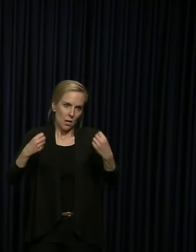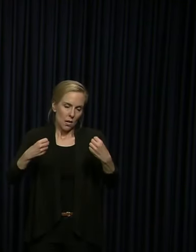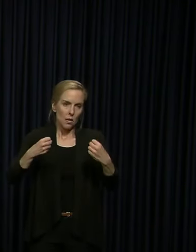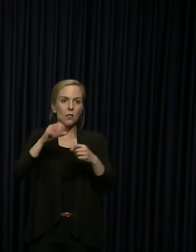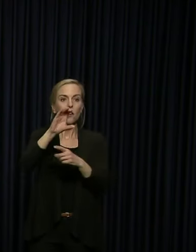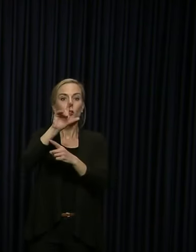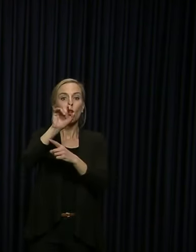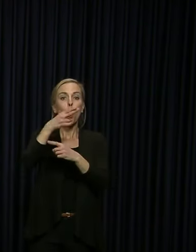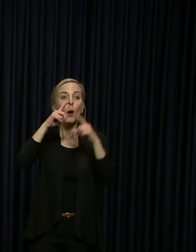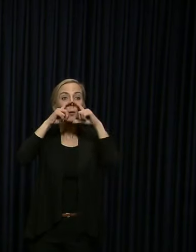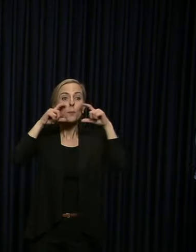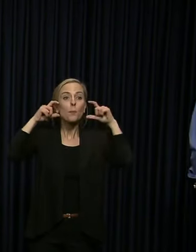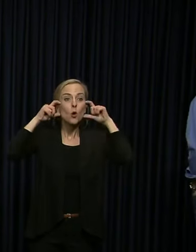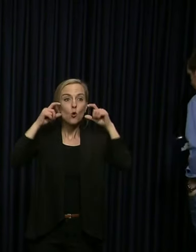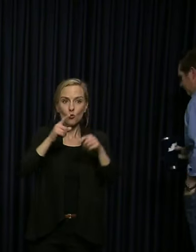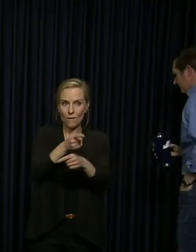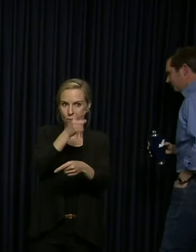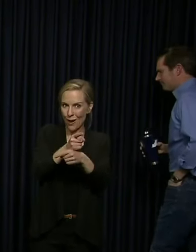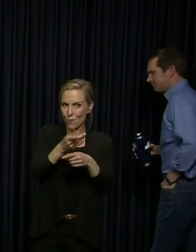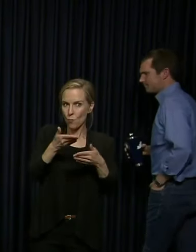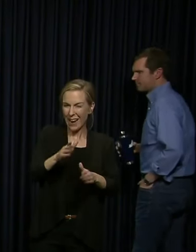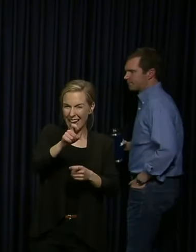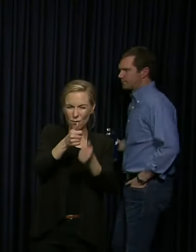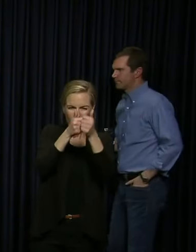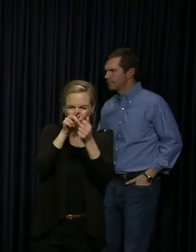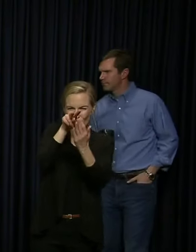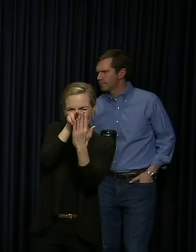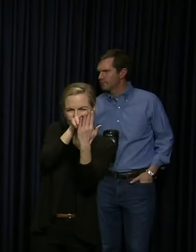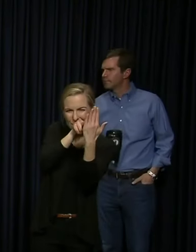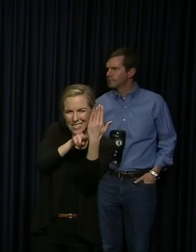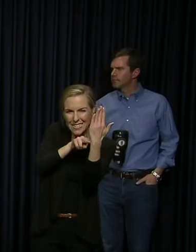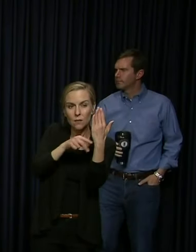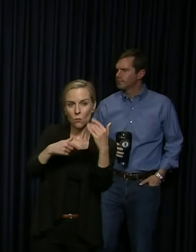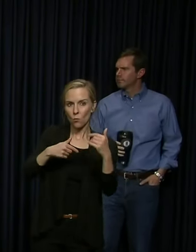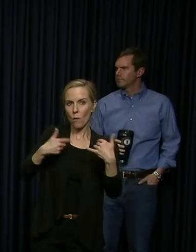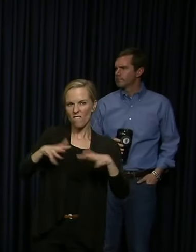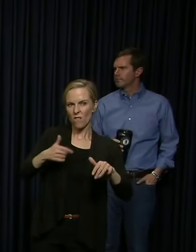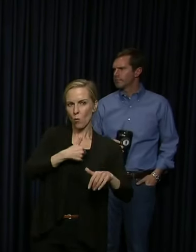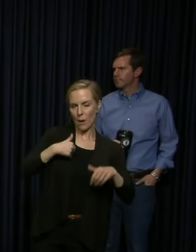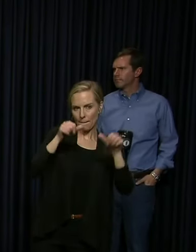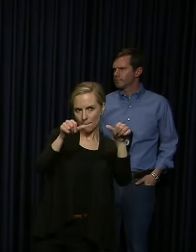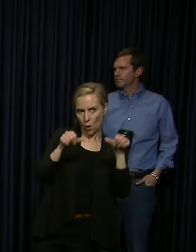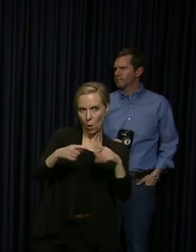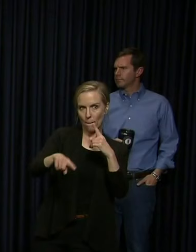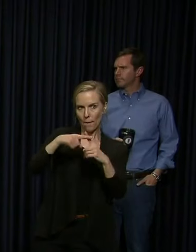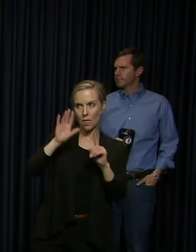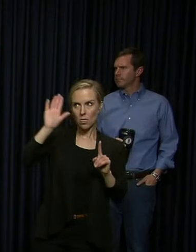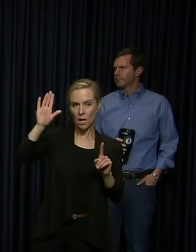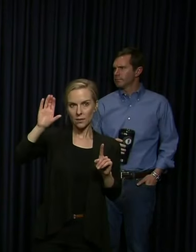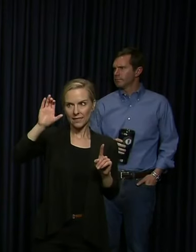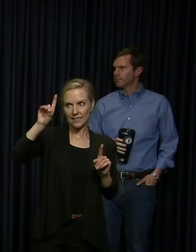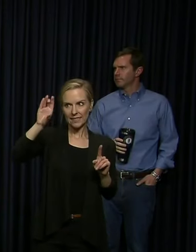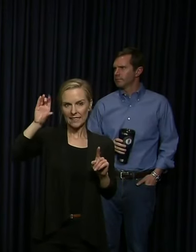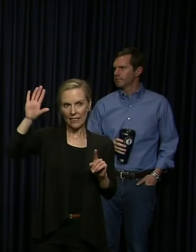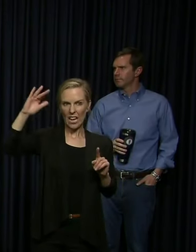GET QUICK TESTING. THE AMOUNT OF THAT 2,000 PER DAY WILL BE ABLE TO HAVE, WILL